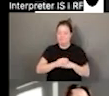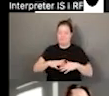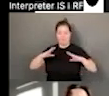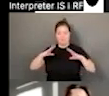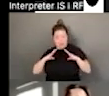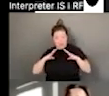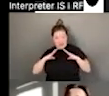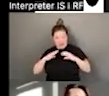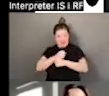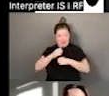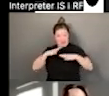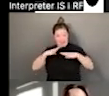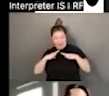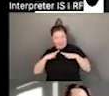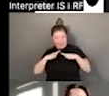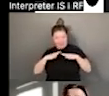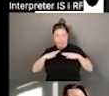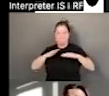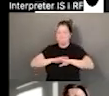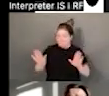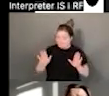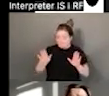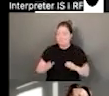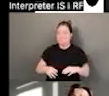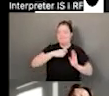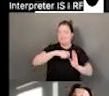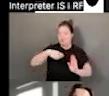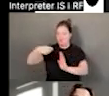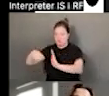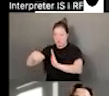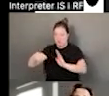on two projects that we run in parallel around captioning.